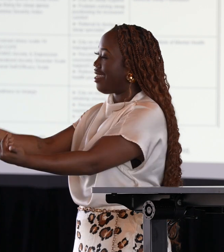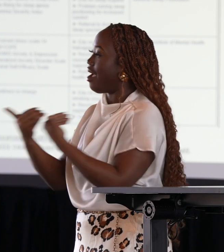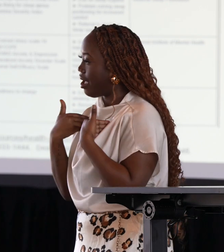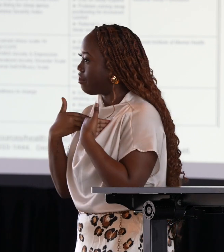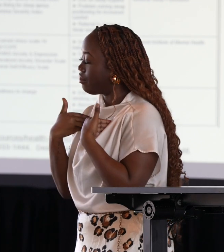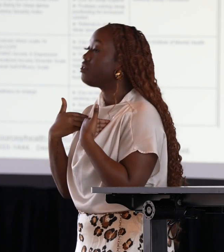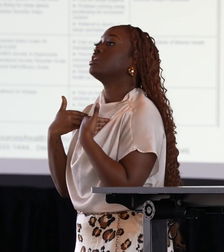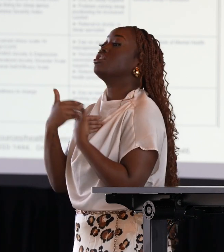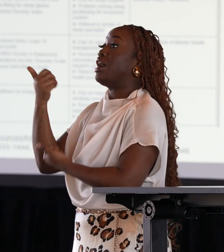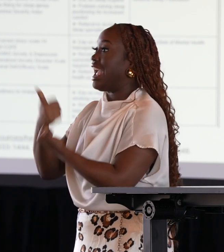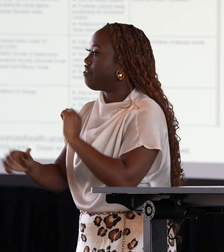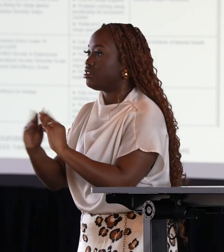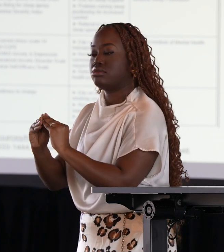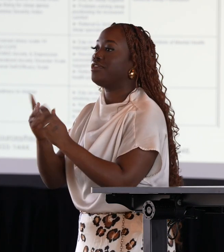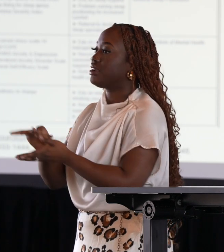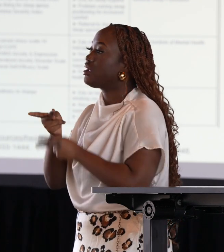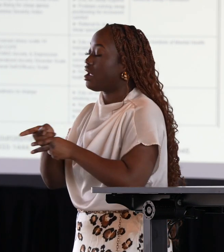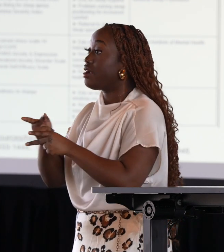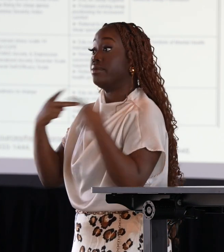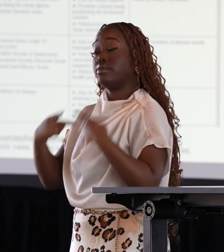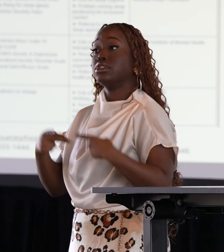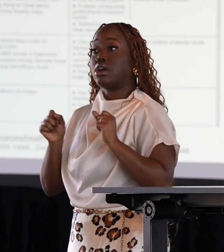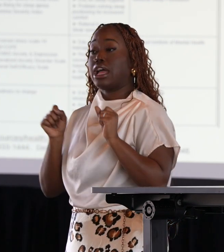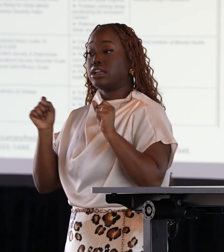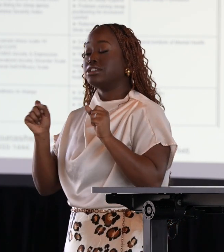least every episode of care, physical activity, nutrition,